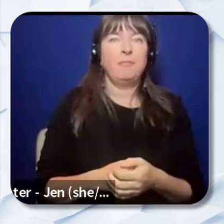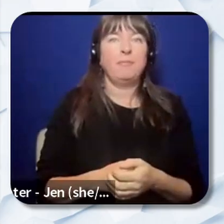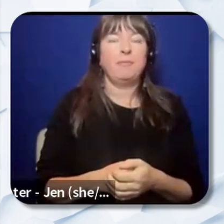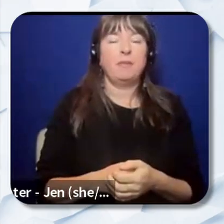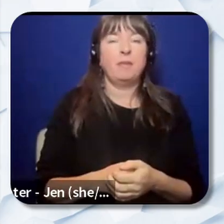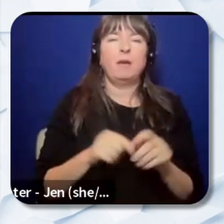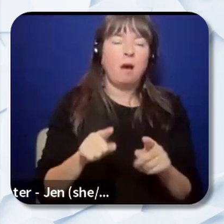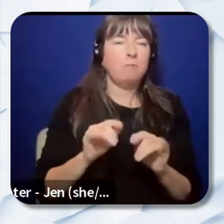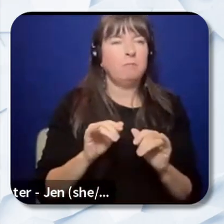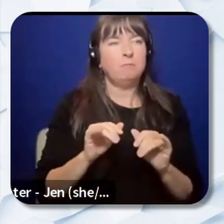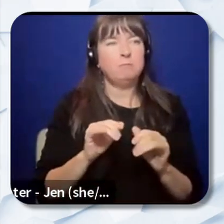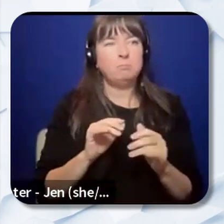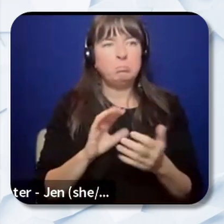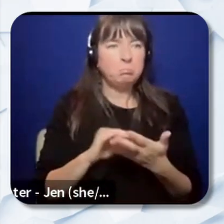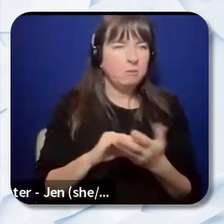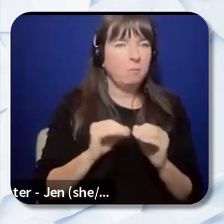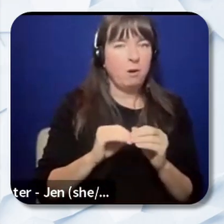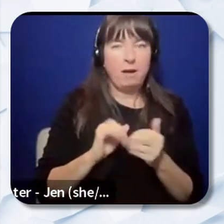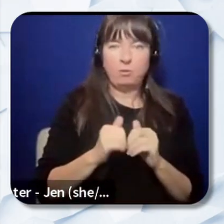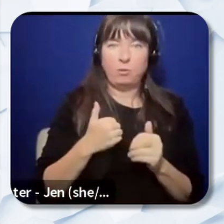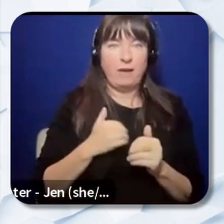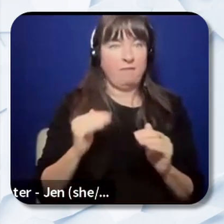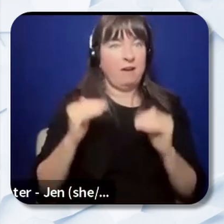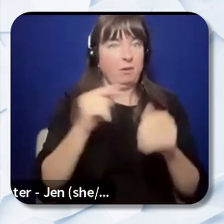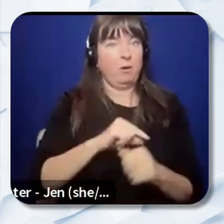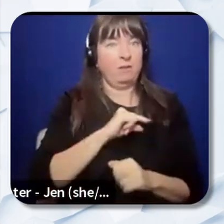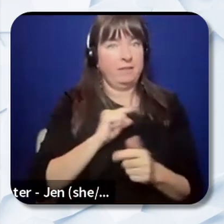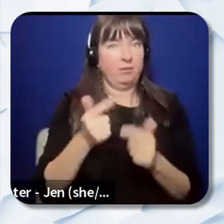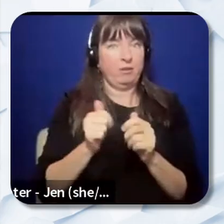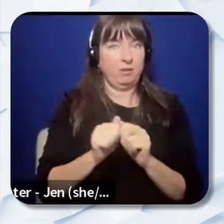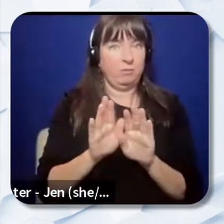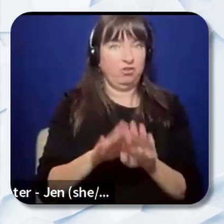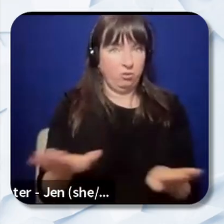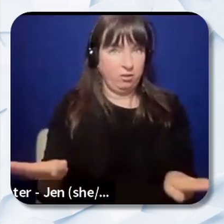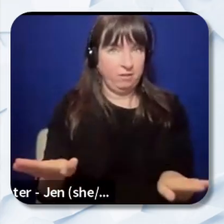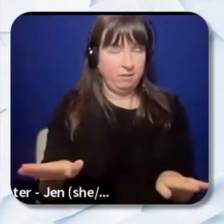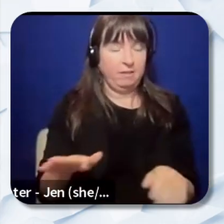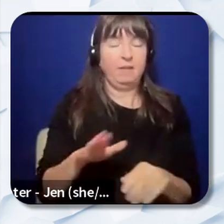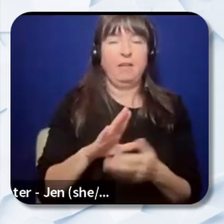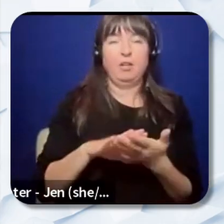more about how to have high quality interactions with children and as I learned about the impact